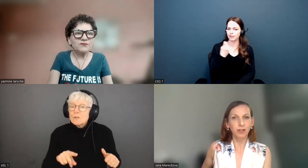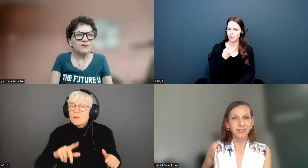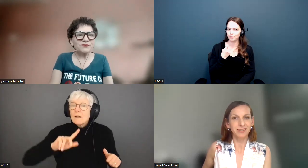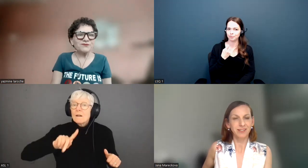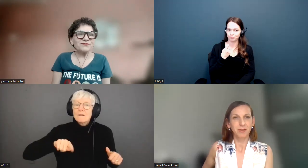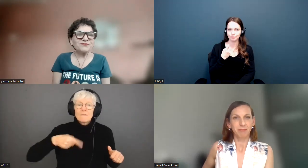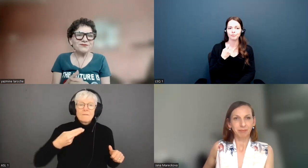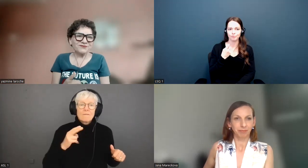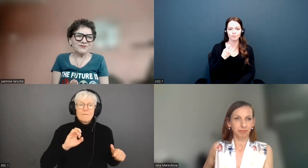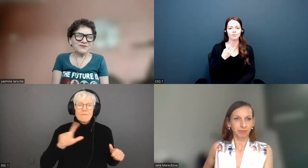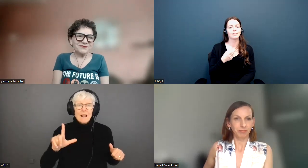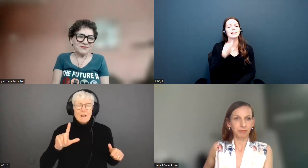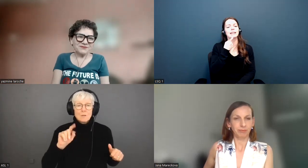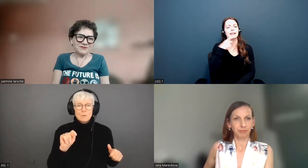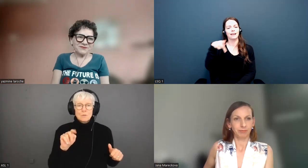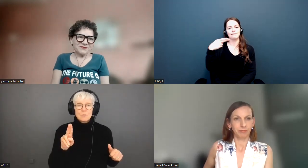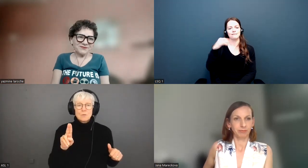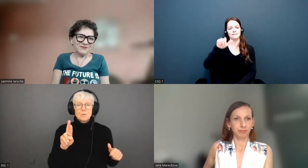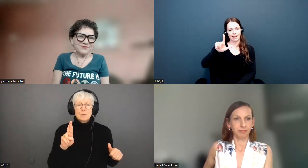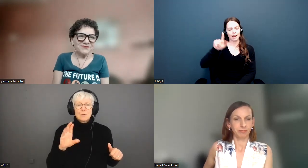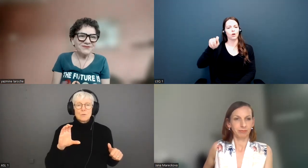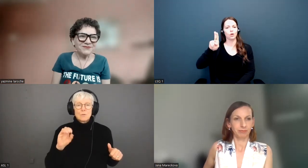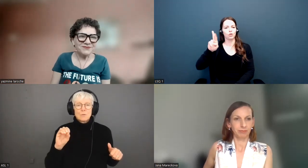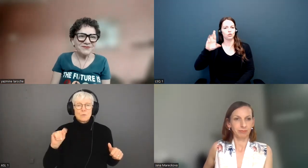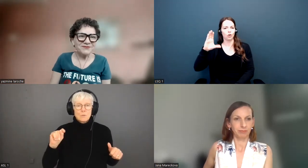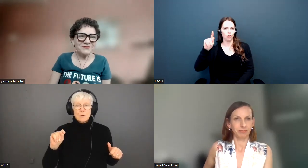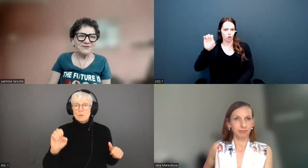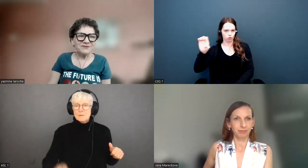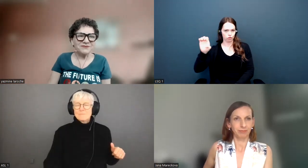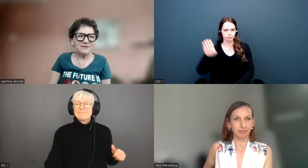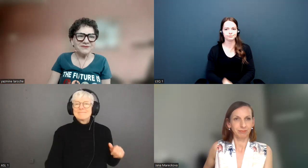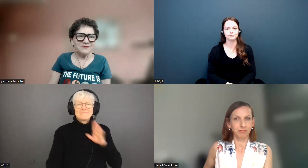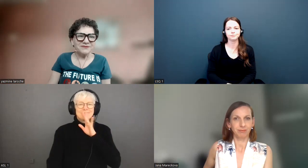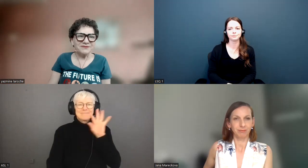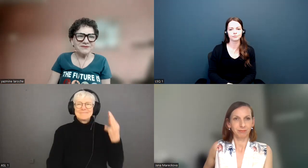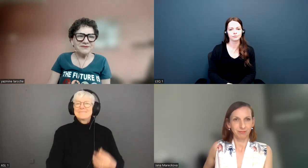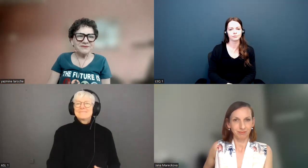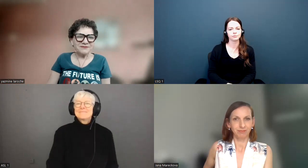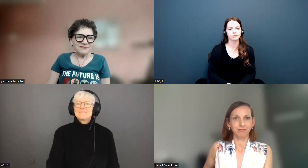um